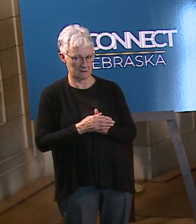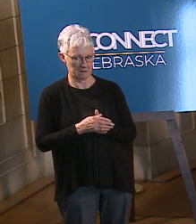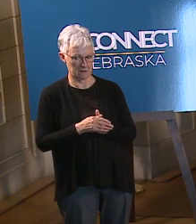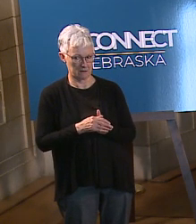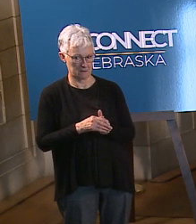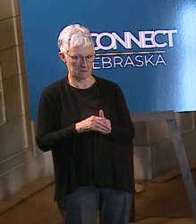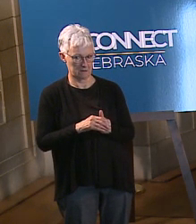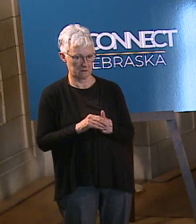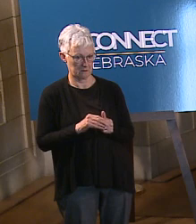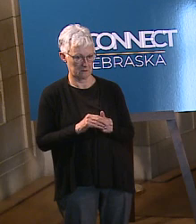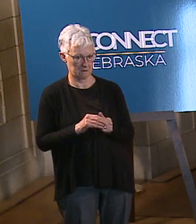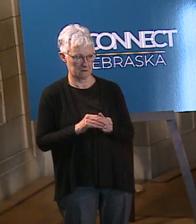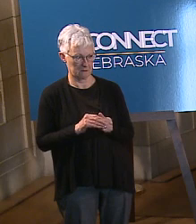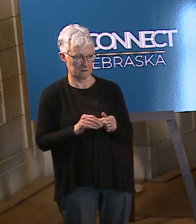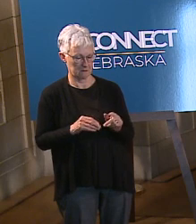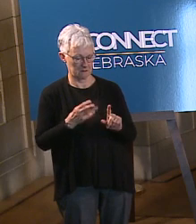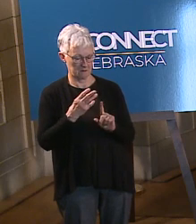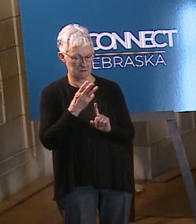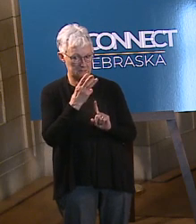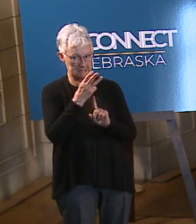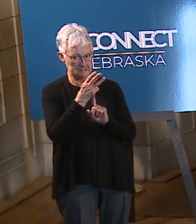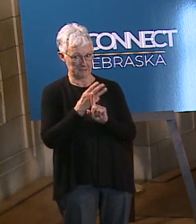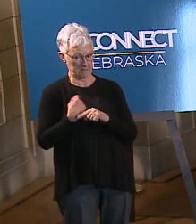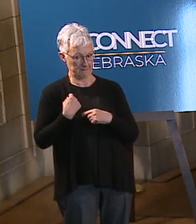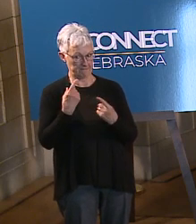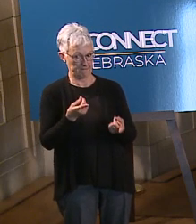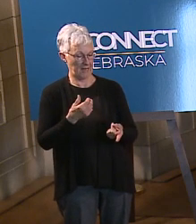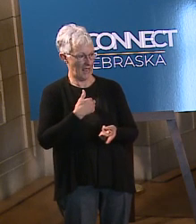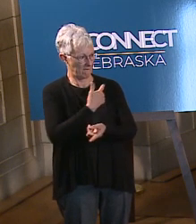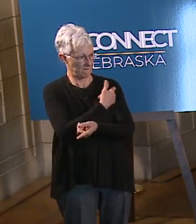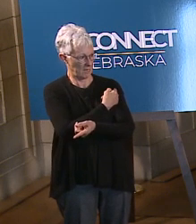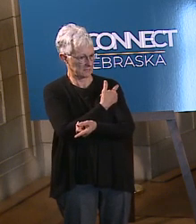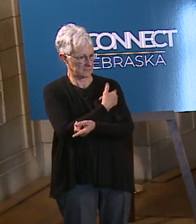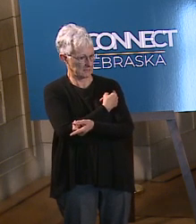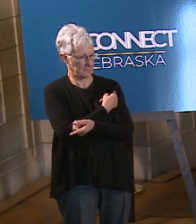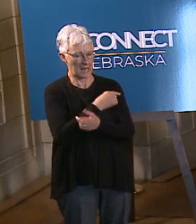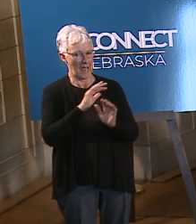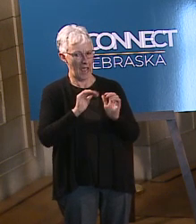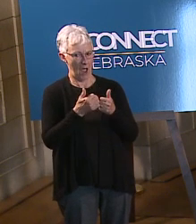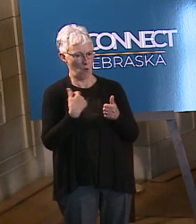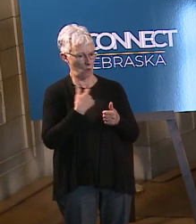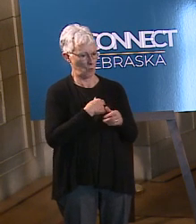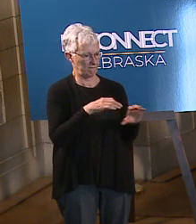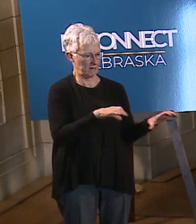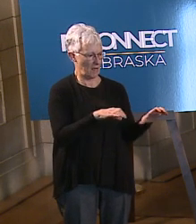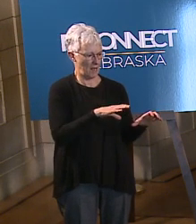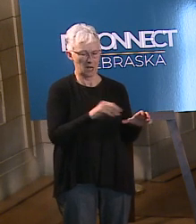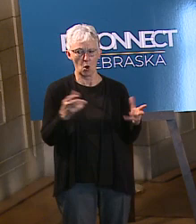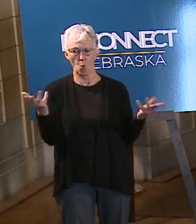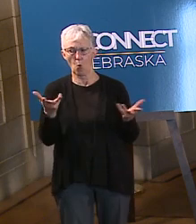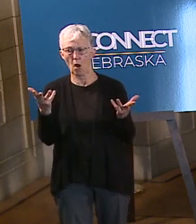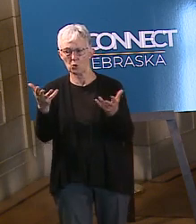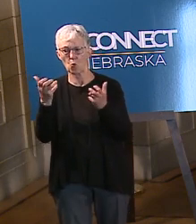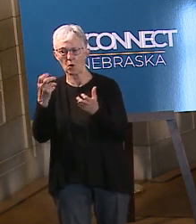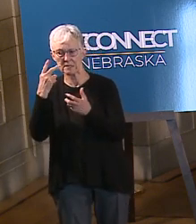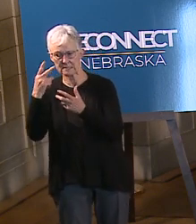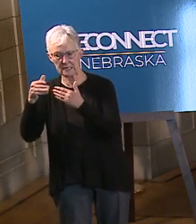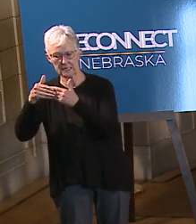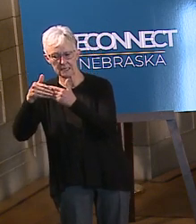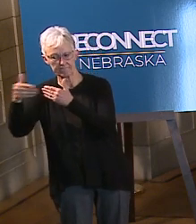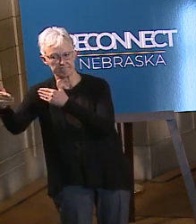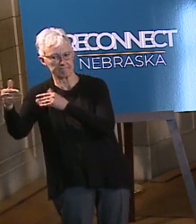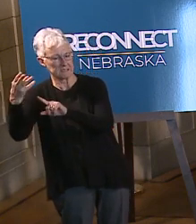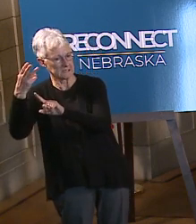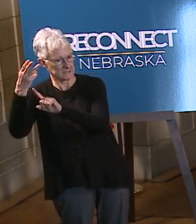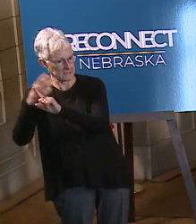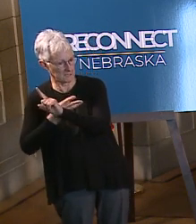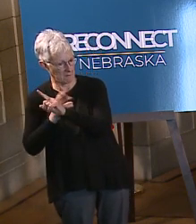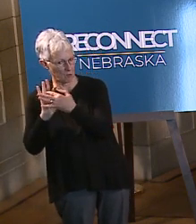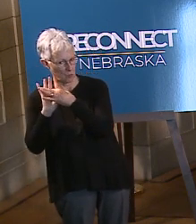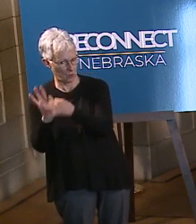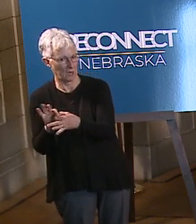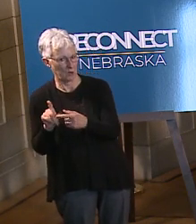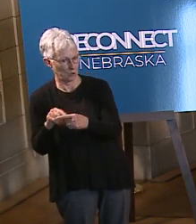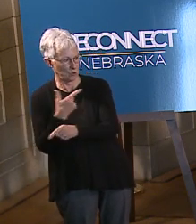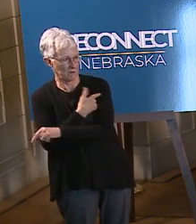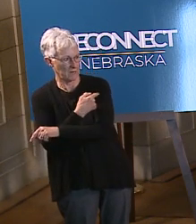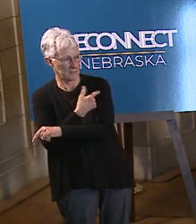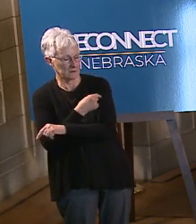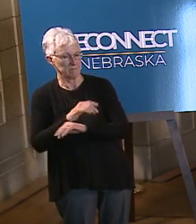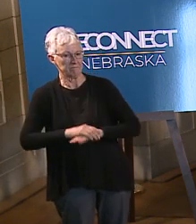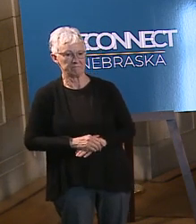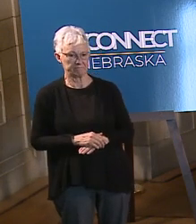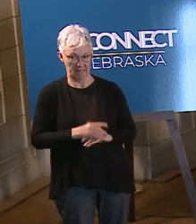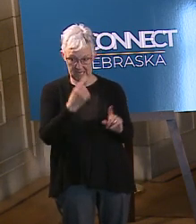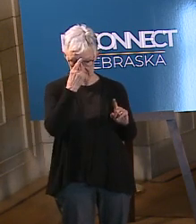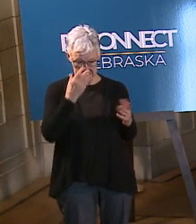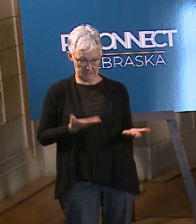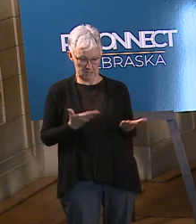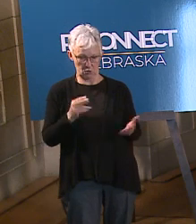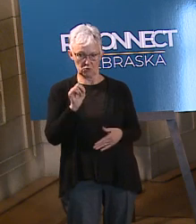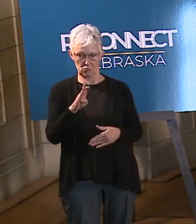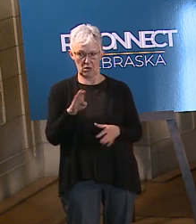SUCCESSFULLY.